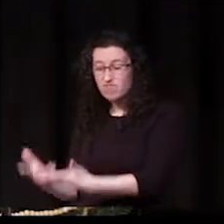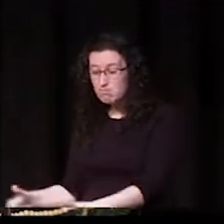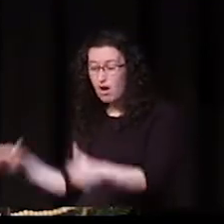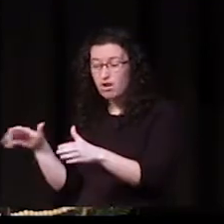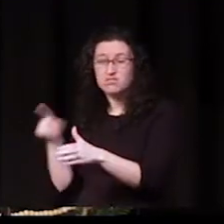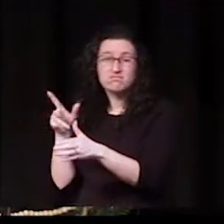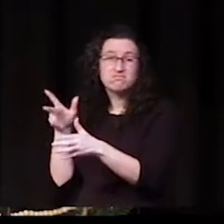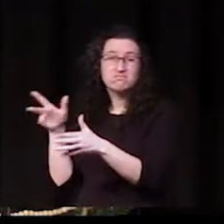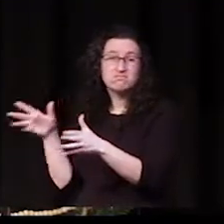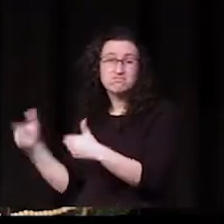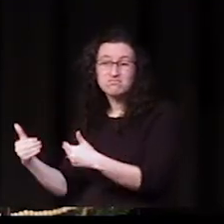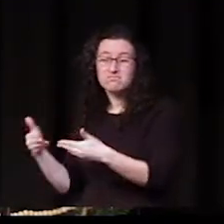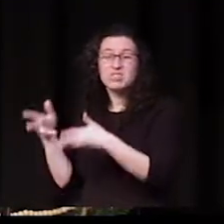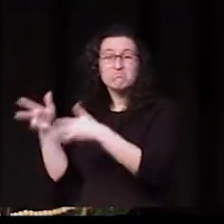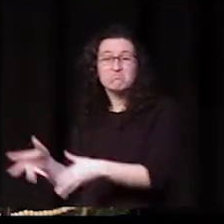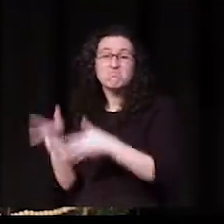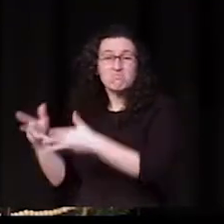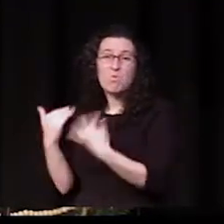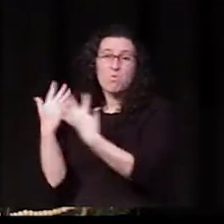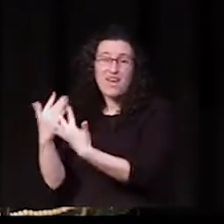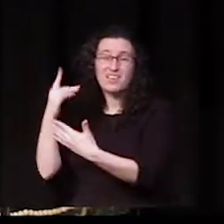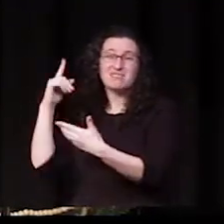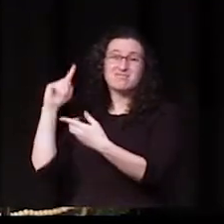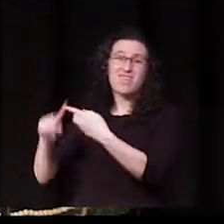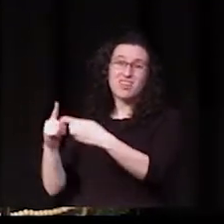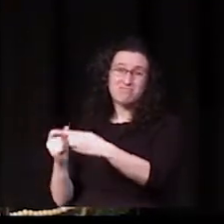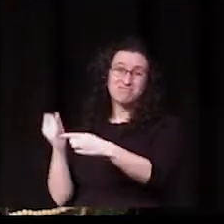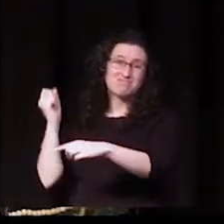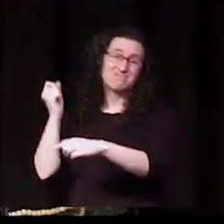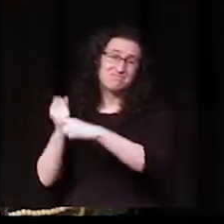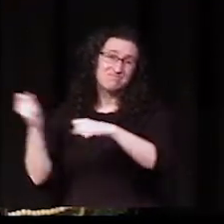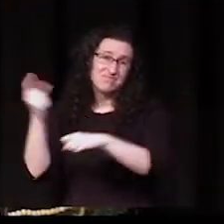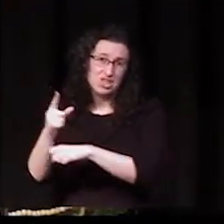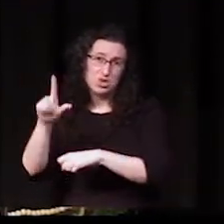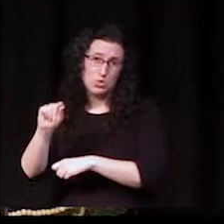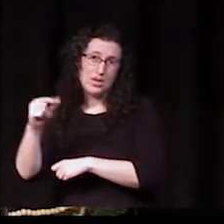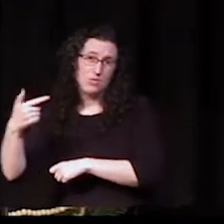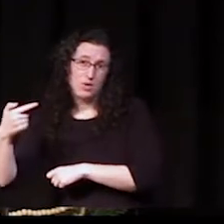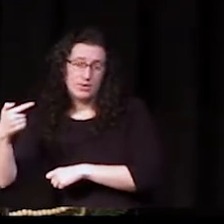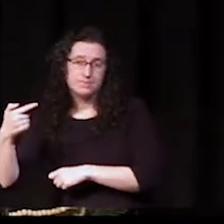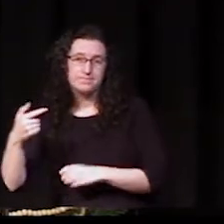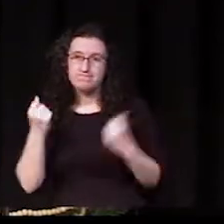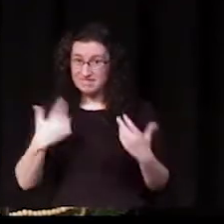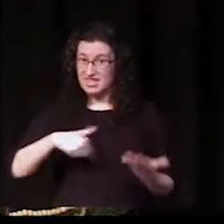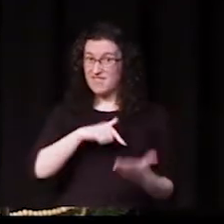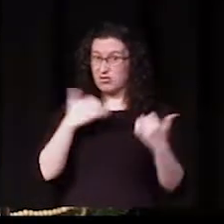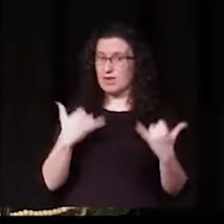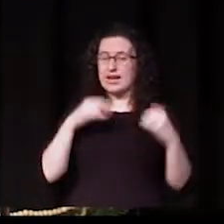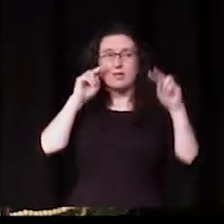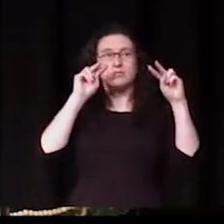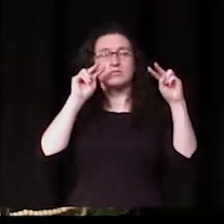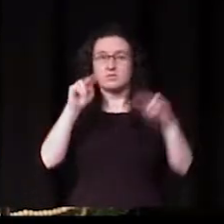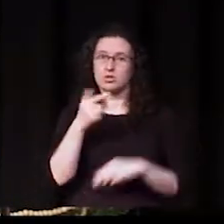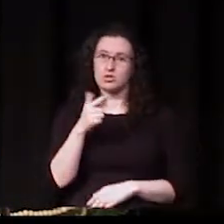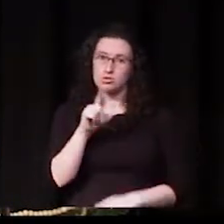And isn't that kind of the posture of a lot of us these days? We're waiting for 2021. With bated breath, we're wondering